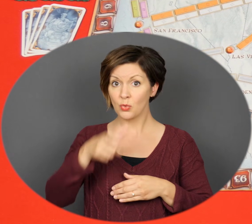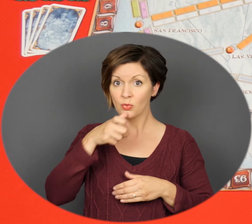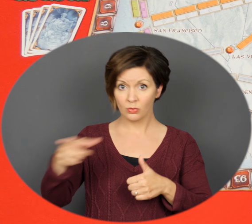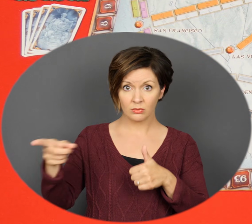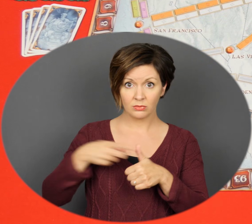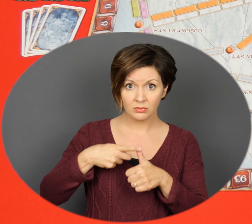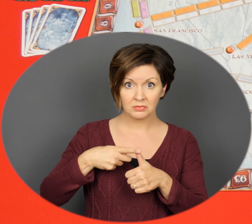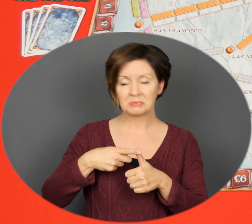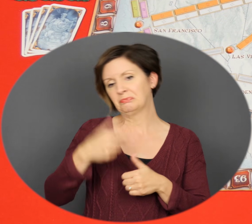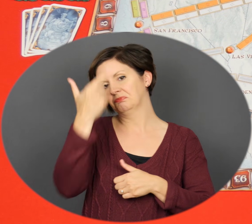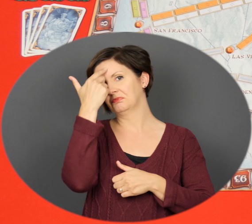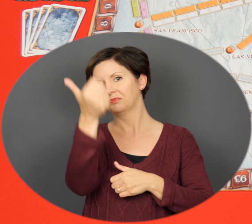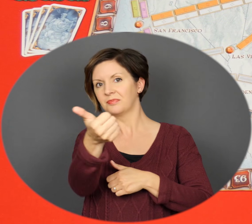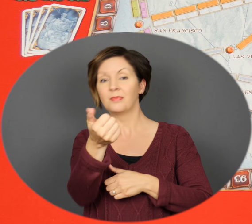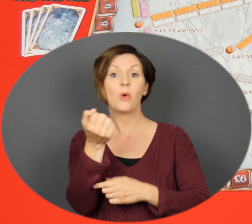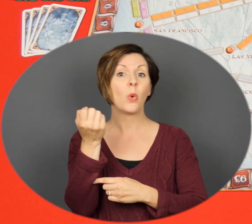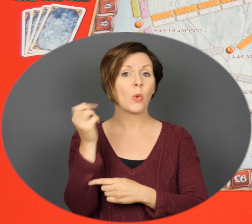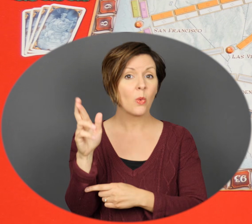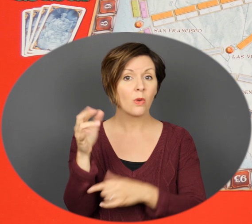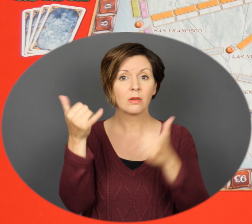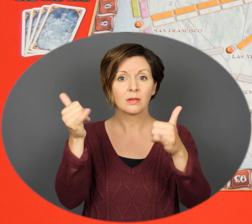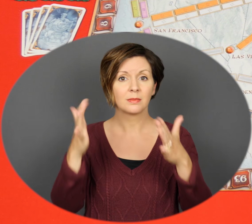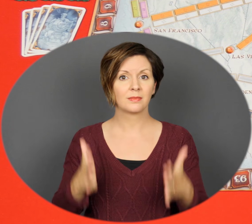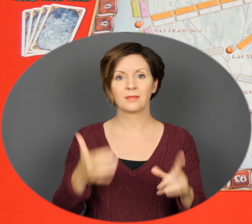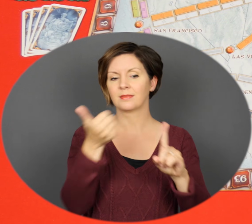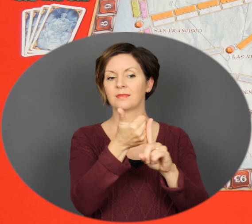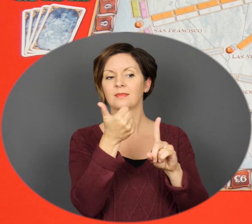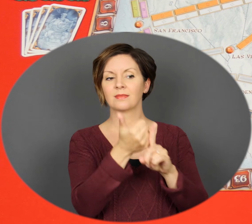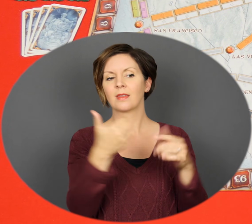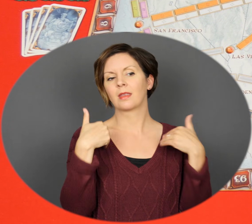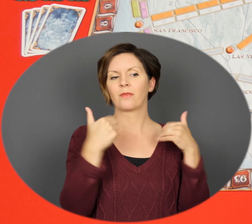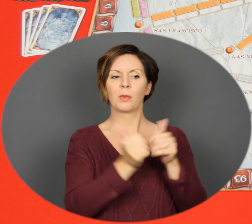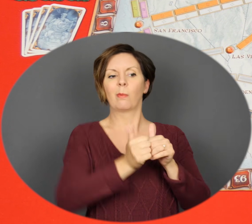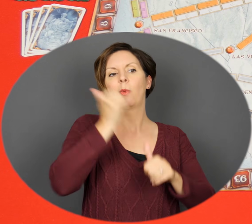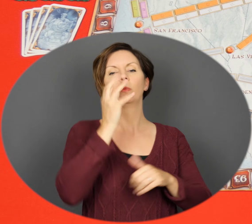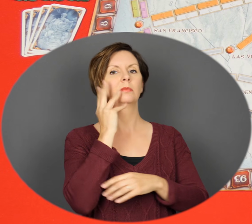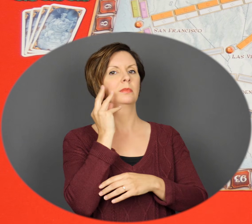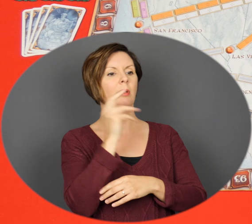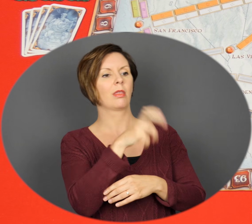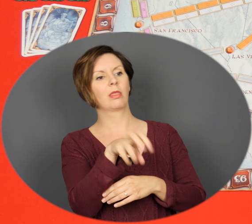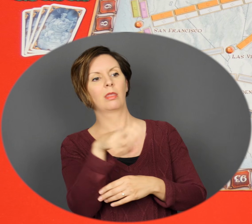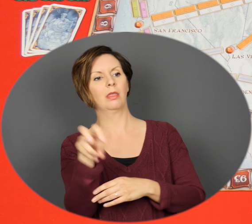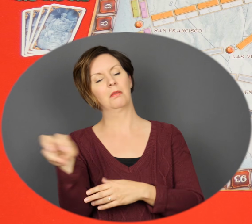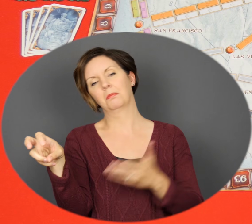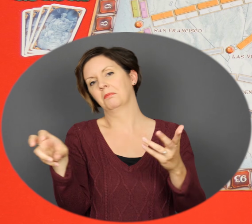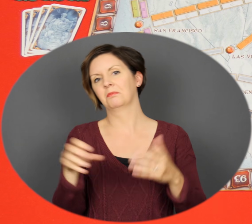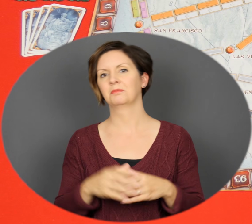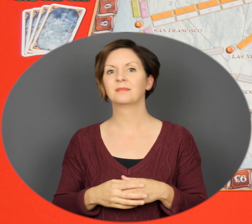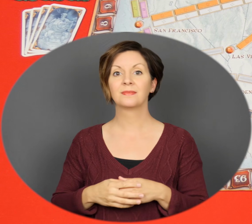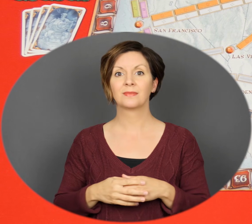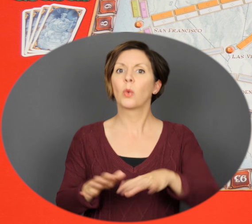Finally, whoever has the most experience traveling is chosen as the first player or you can just choose randomly. Either way,